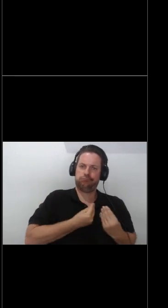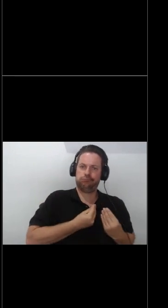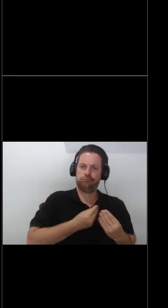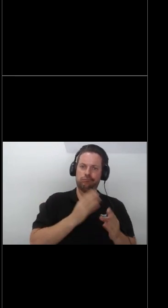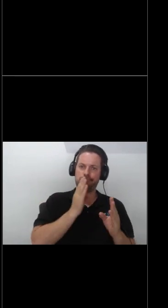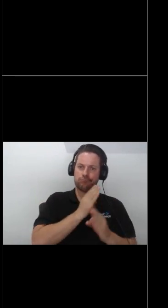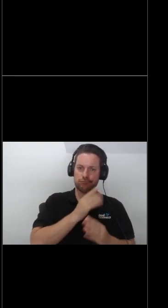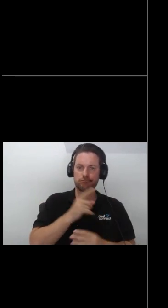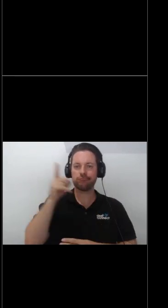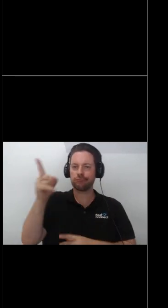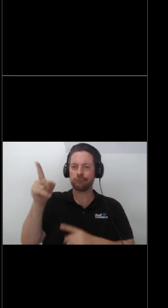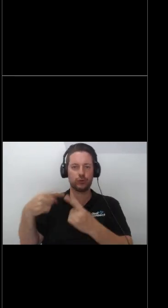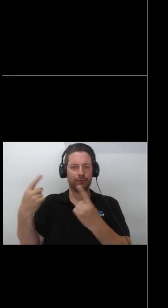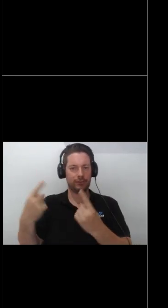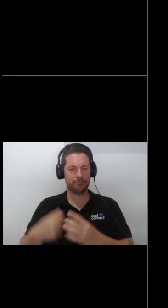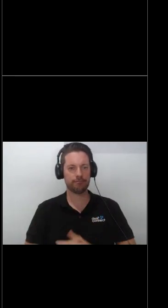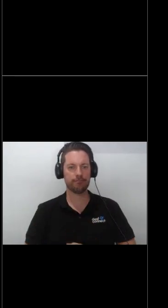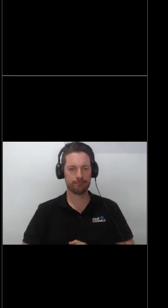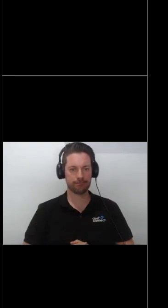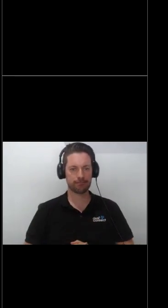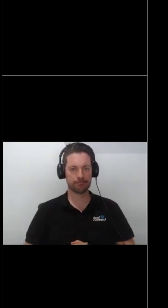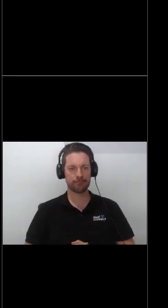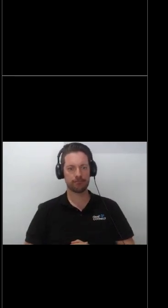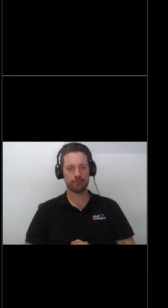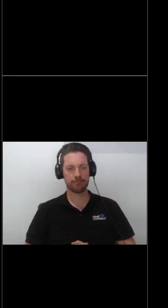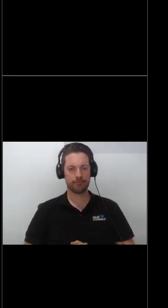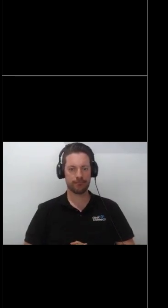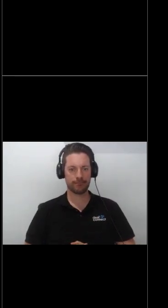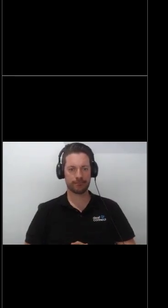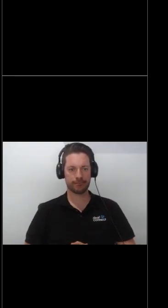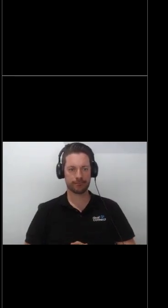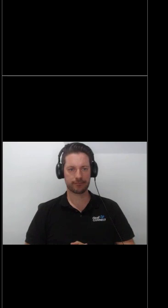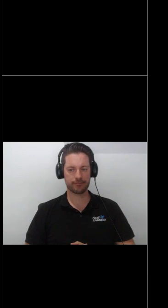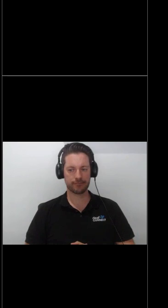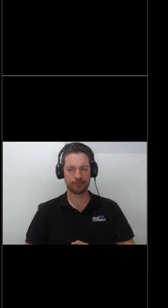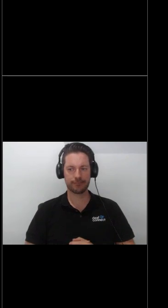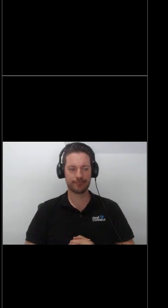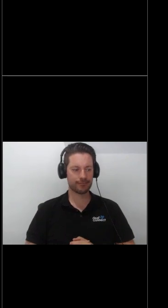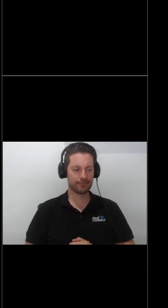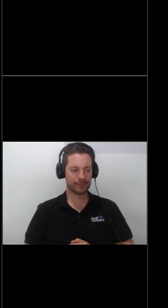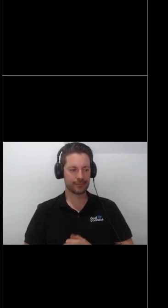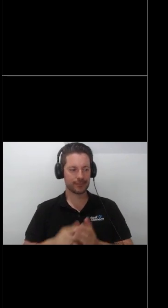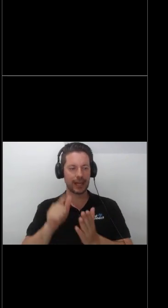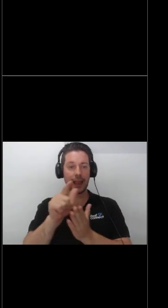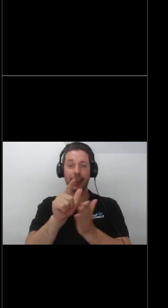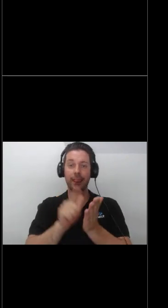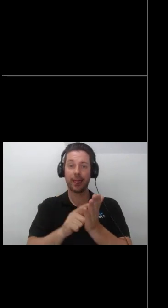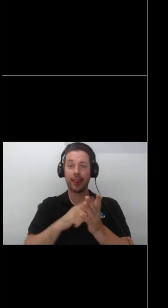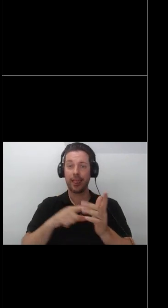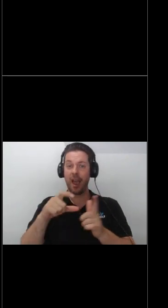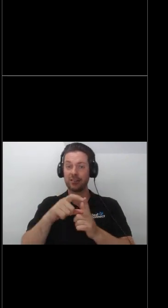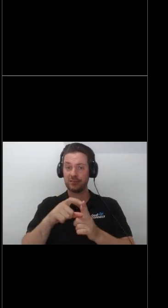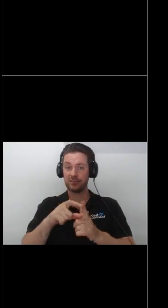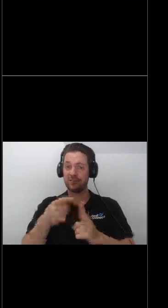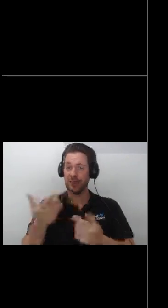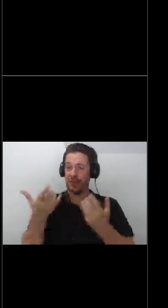So let's say you're legally aided and you might have a mental health condition.